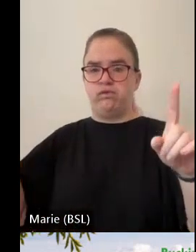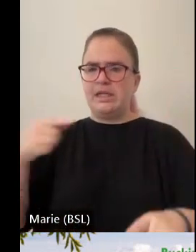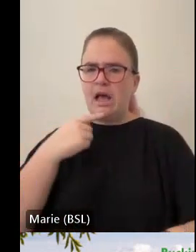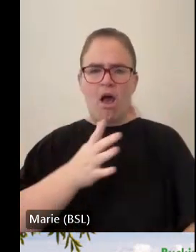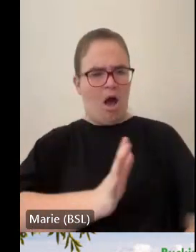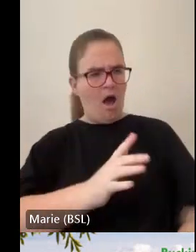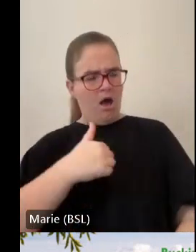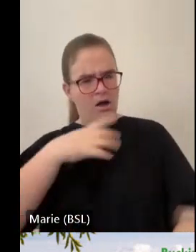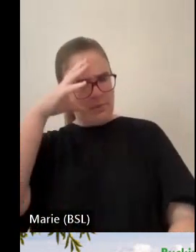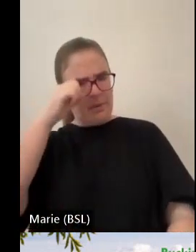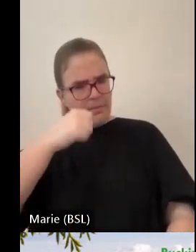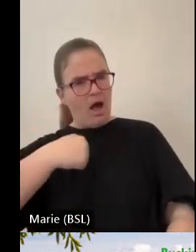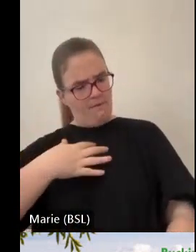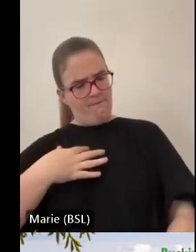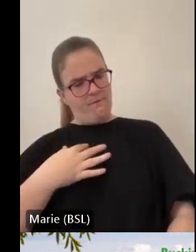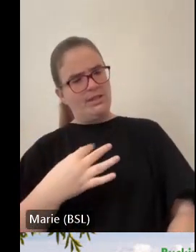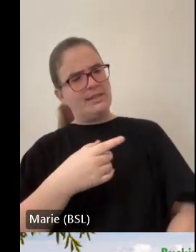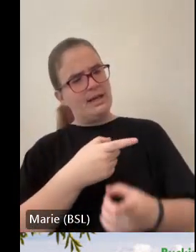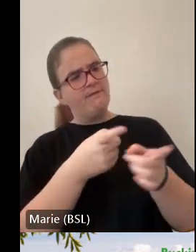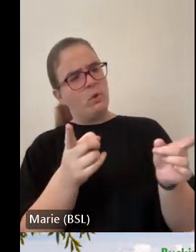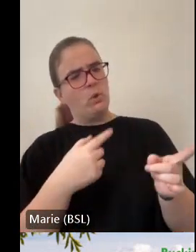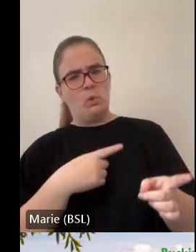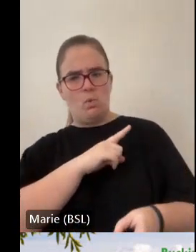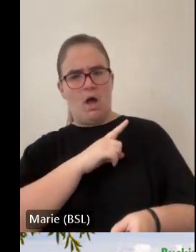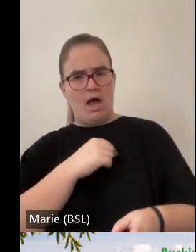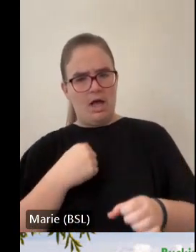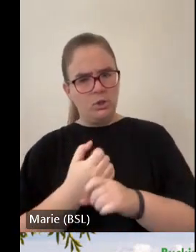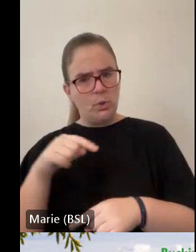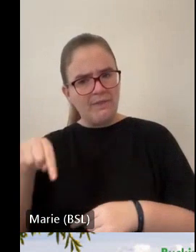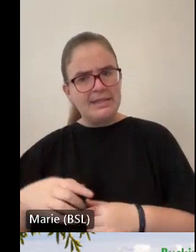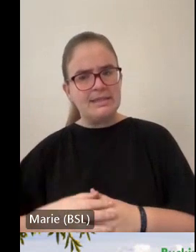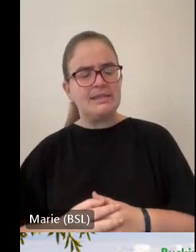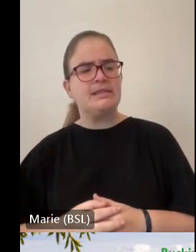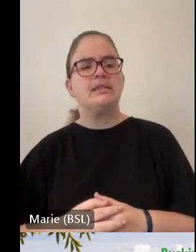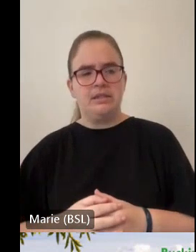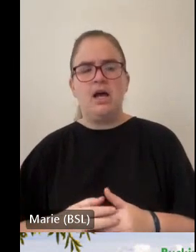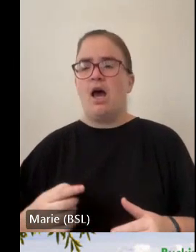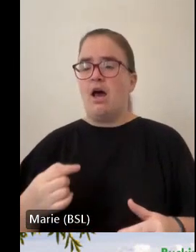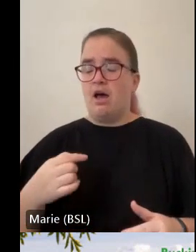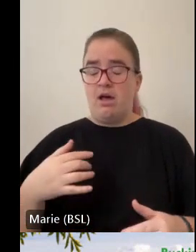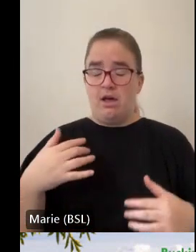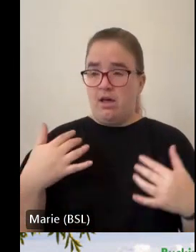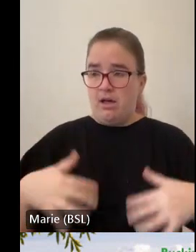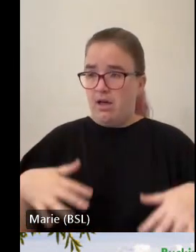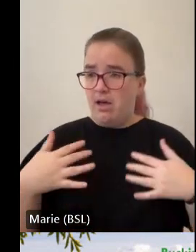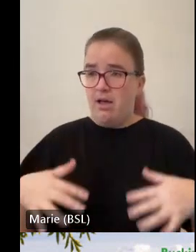Don't you remember? I I'm I'm a volunteer for you. I do this and coincidentally again, but true.